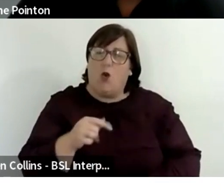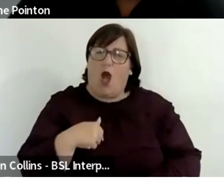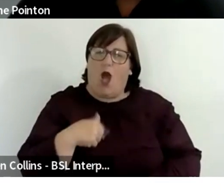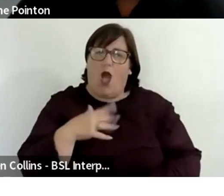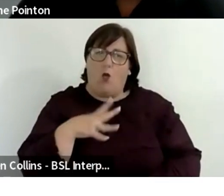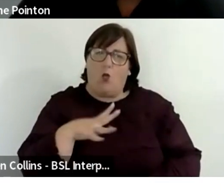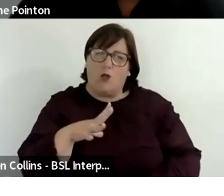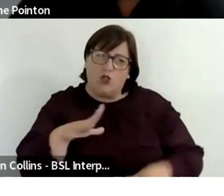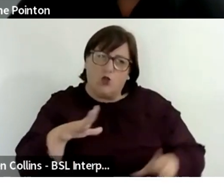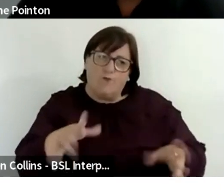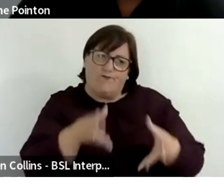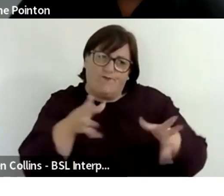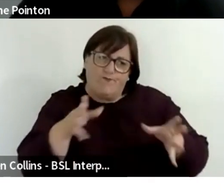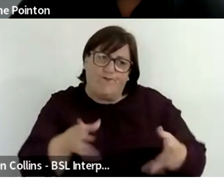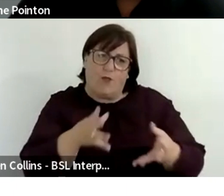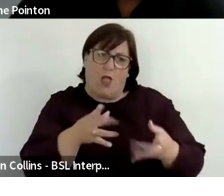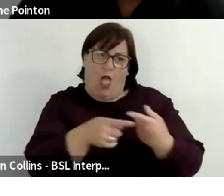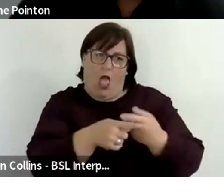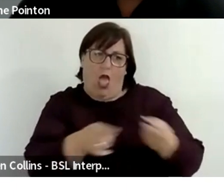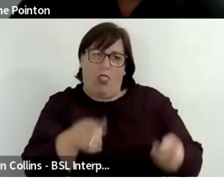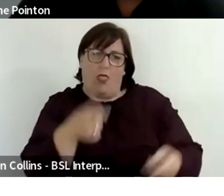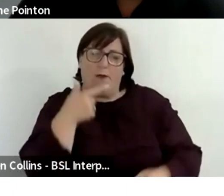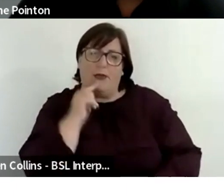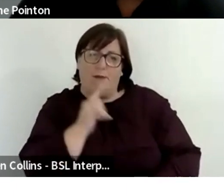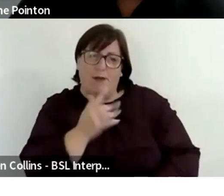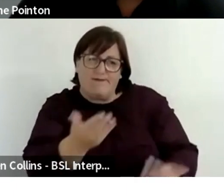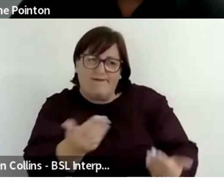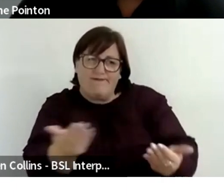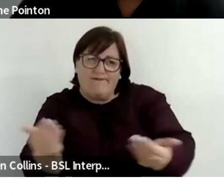upcoming staff and new members that come to HS2.